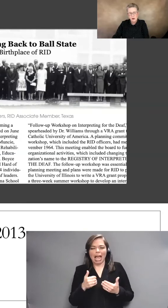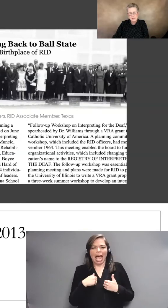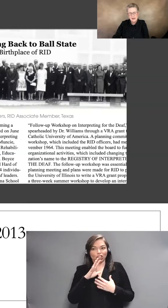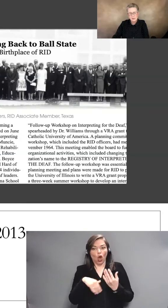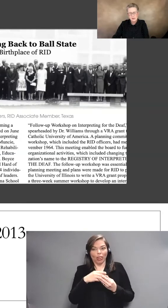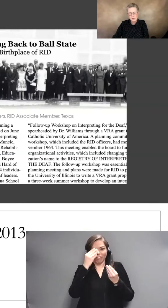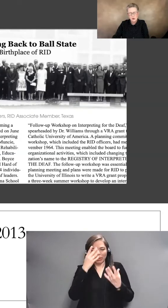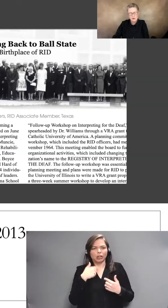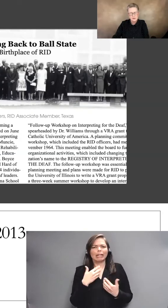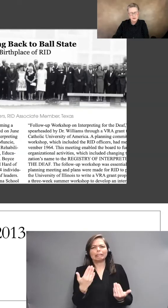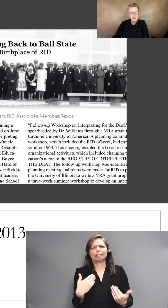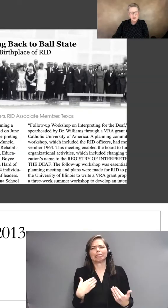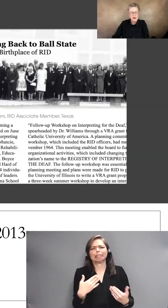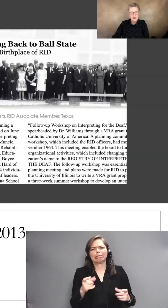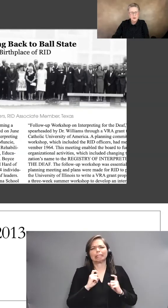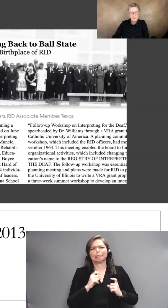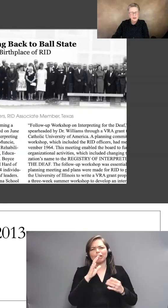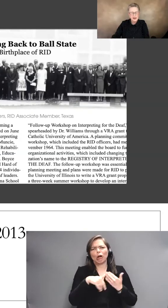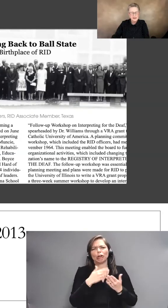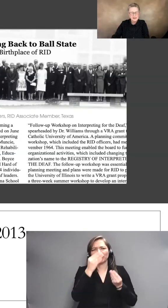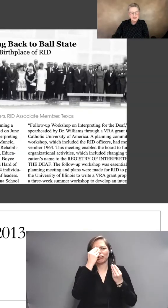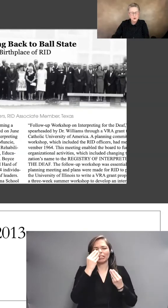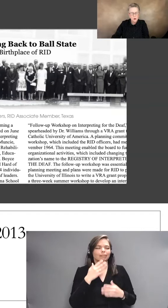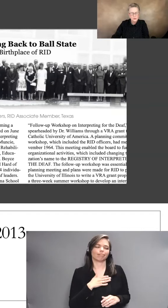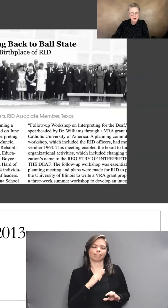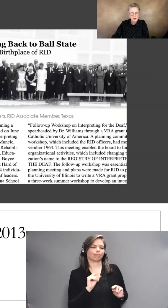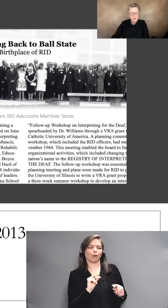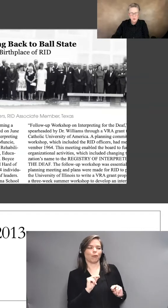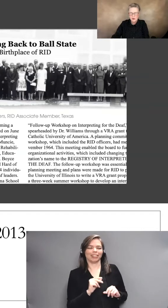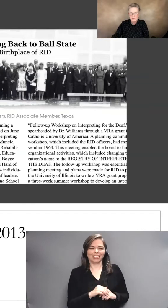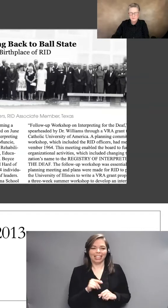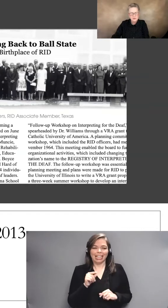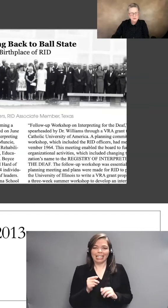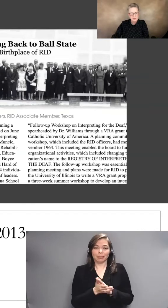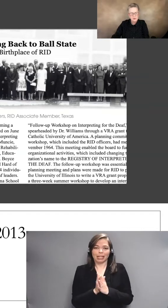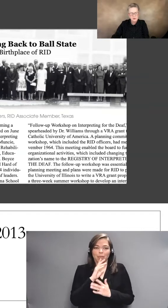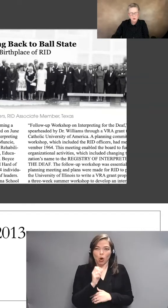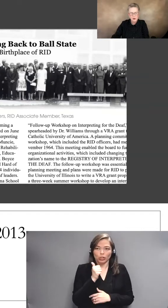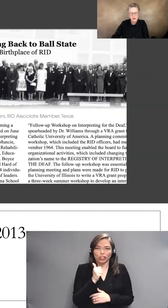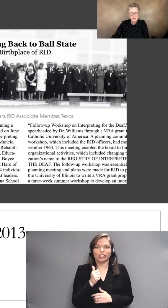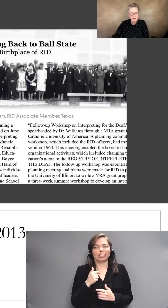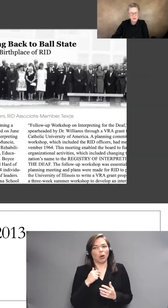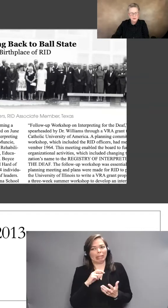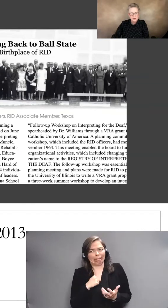he had but he wouldn't, and he's getting older and I just want him to finish that book so badly